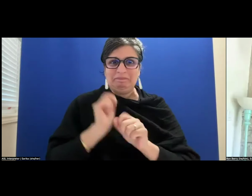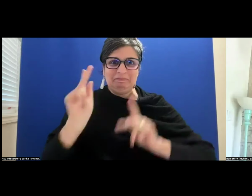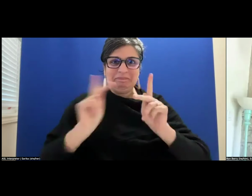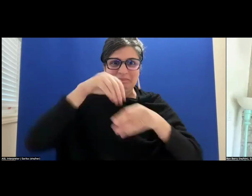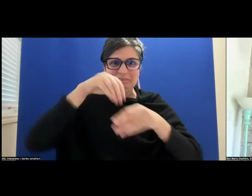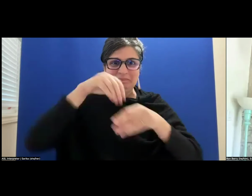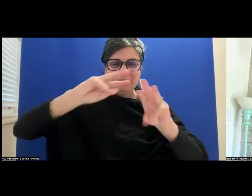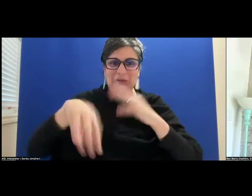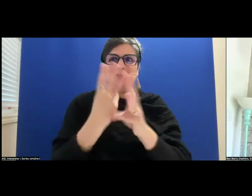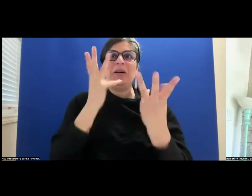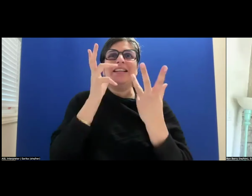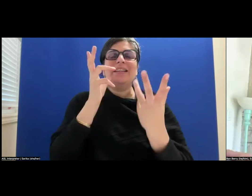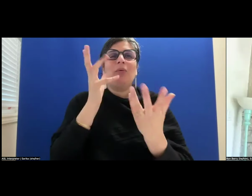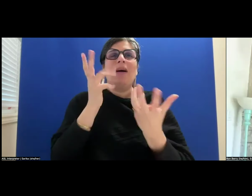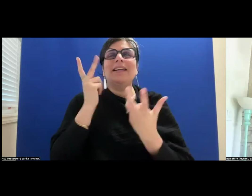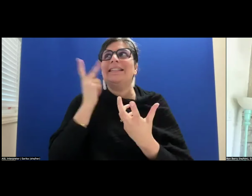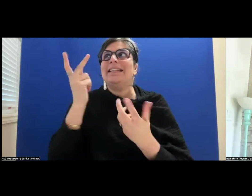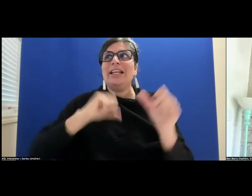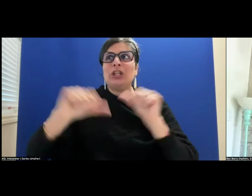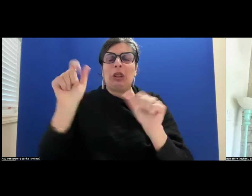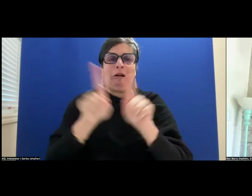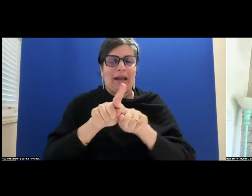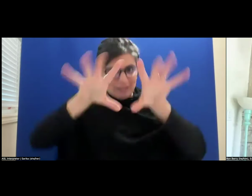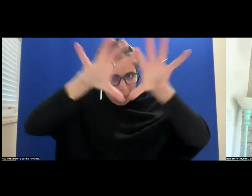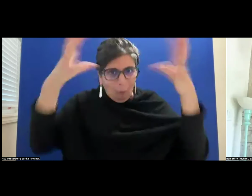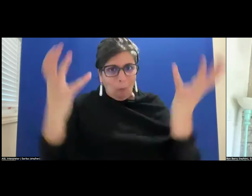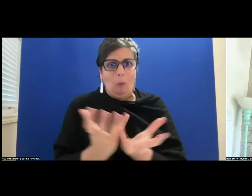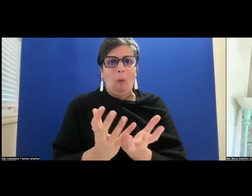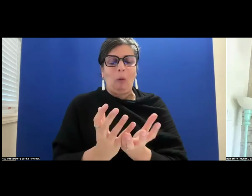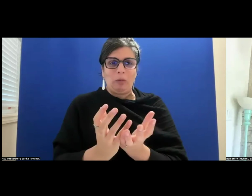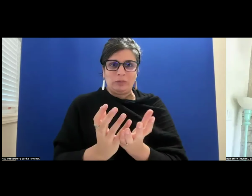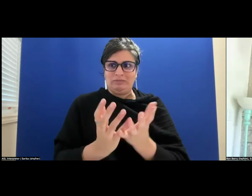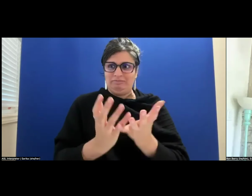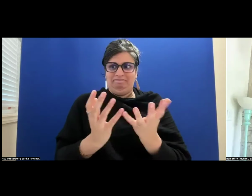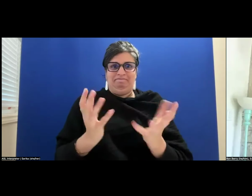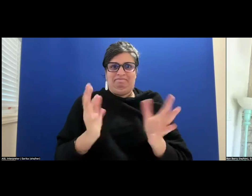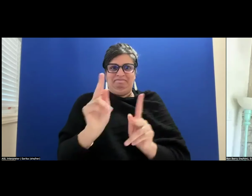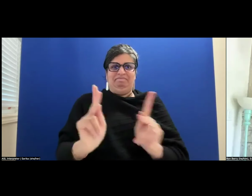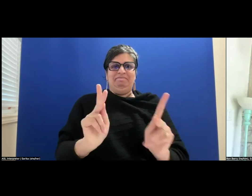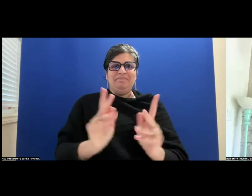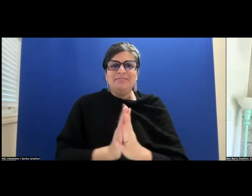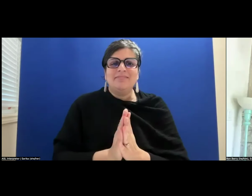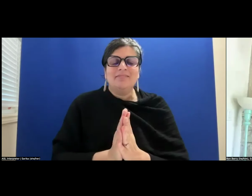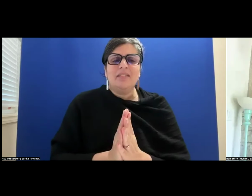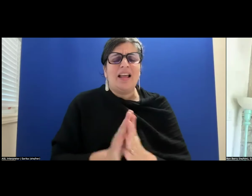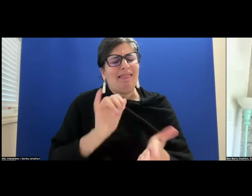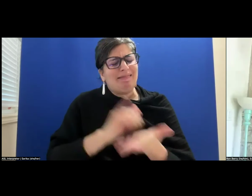as, as social beings, entities. And that's also been really joyous.